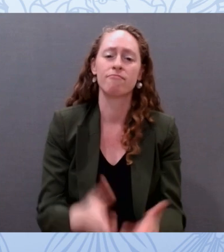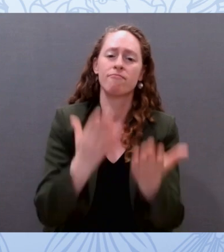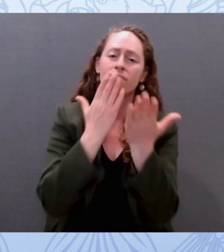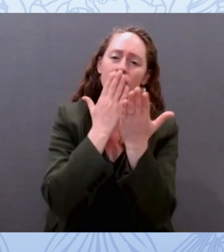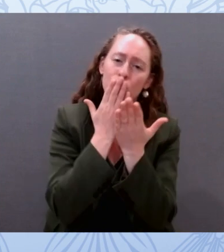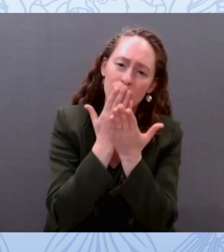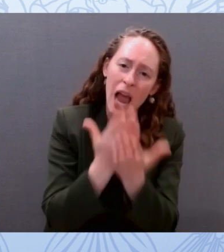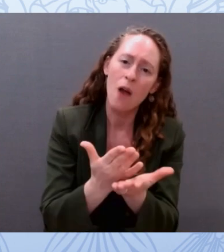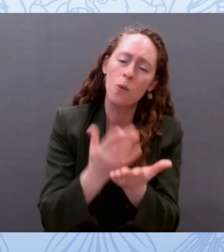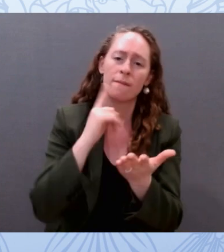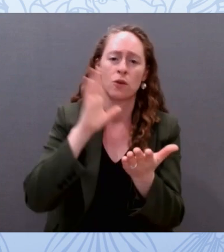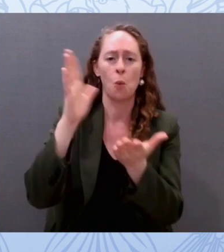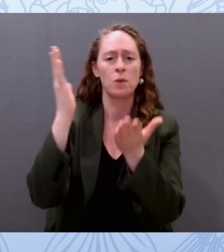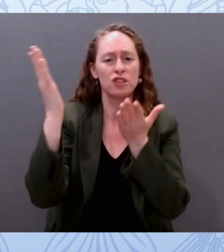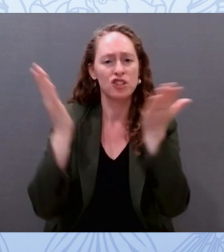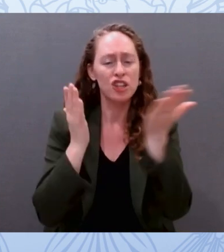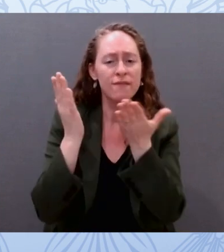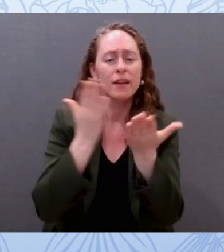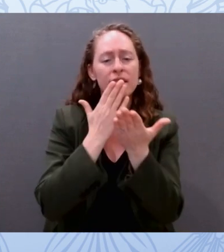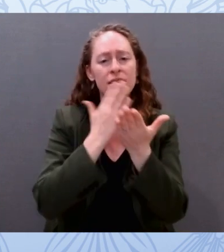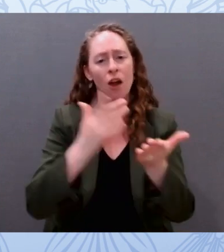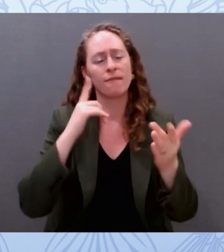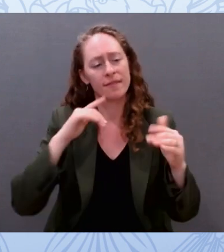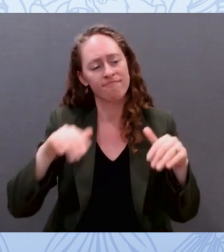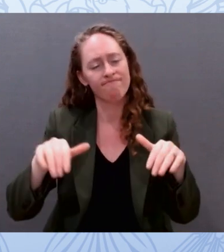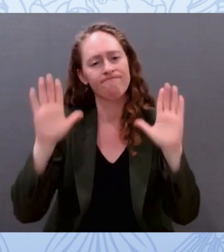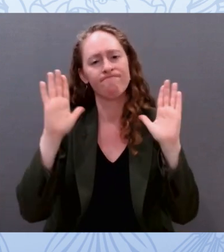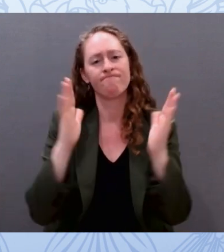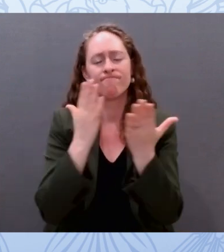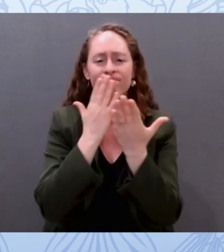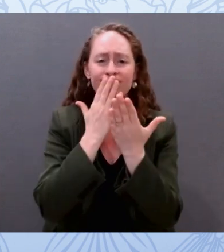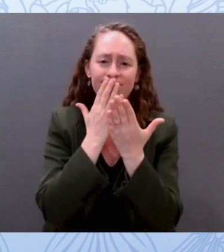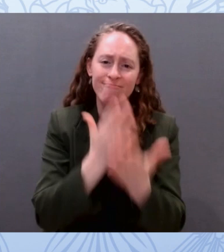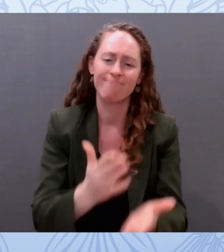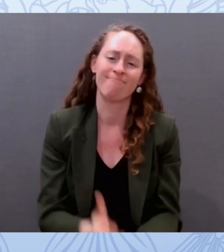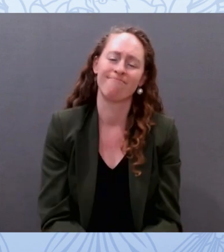These stories, your stories of perseverance